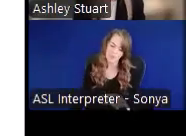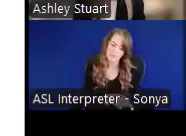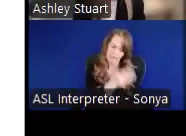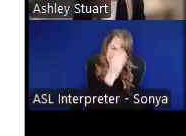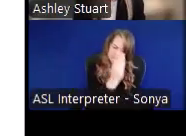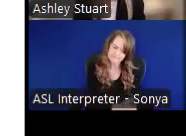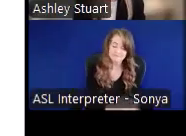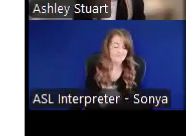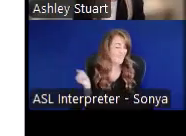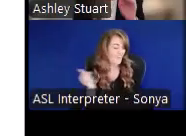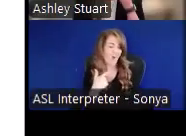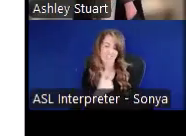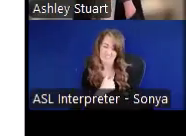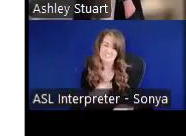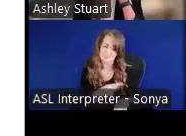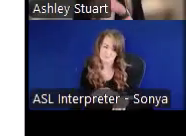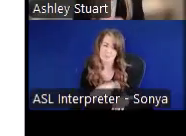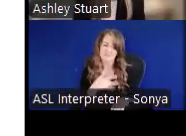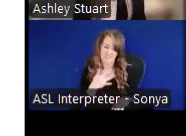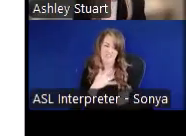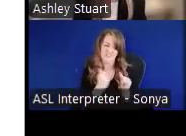that way from time to time, and acknowledging that,